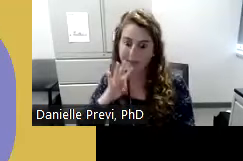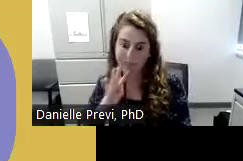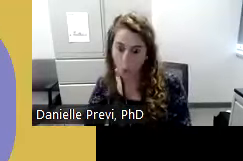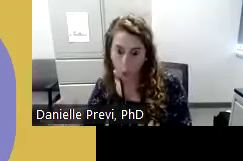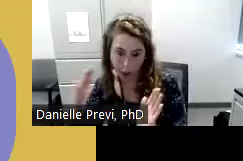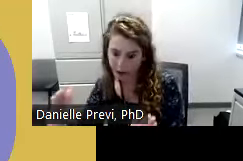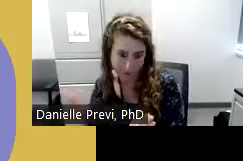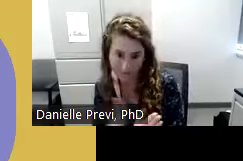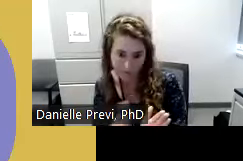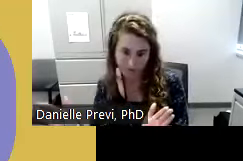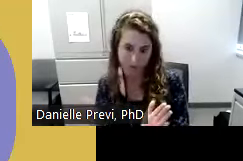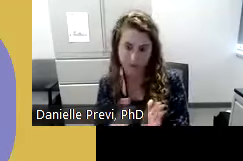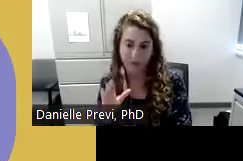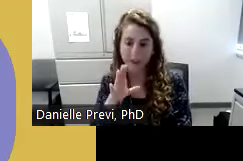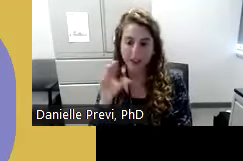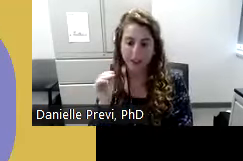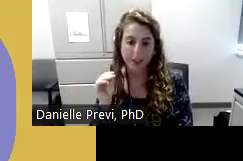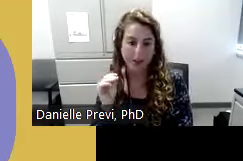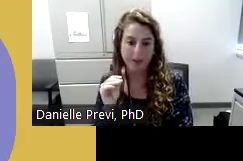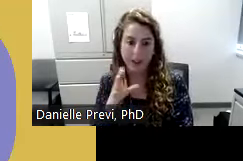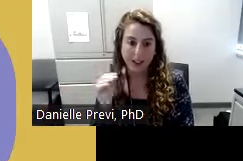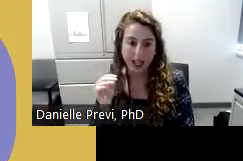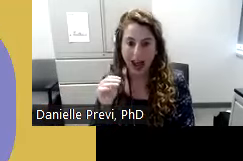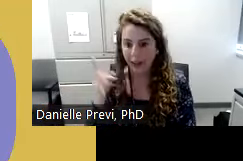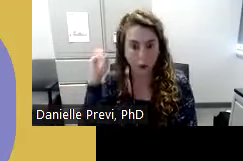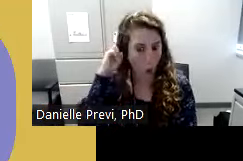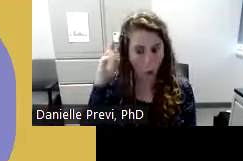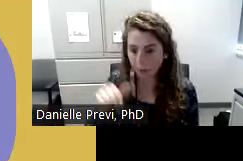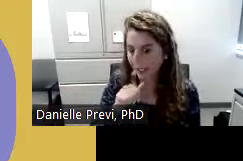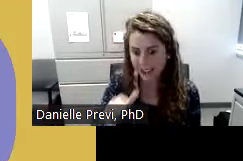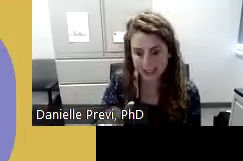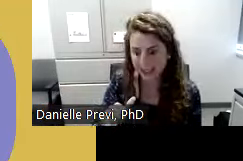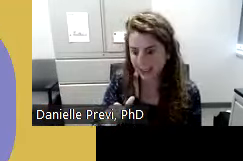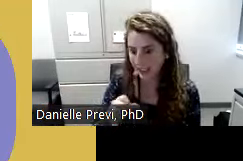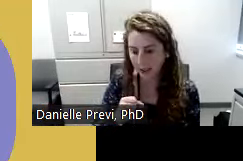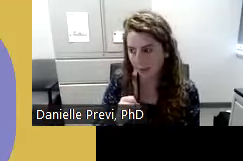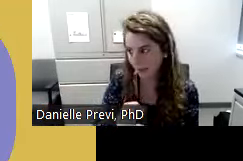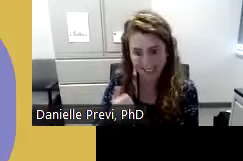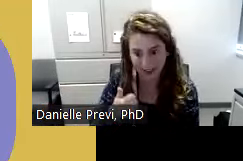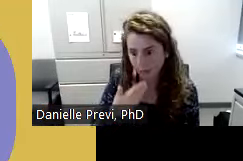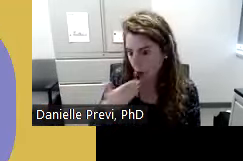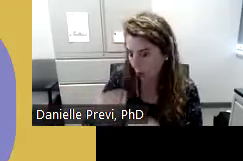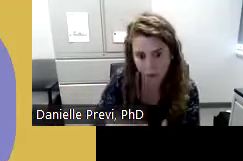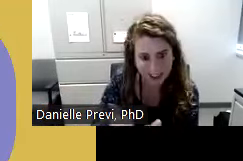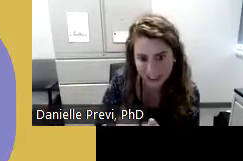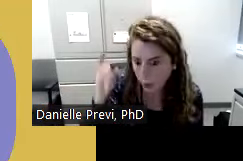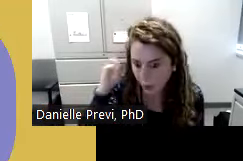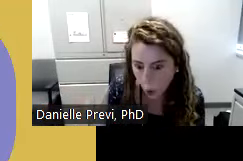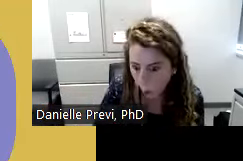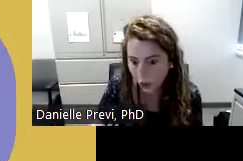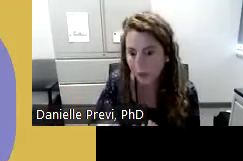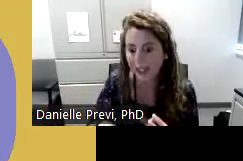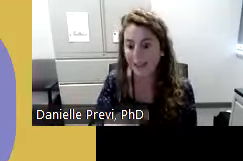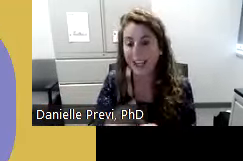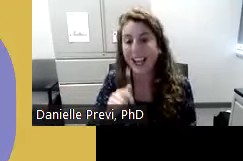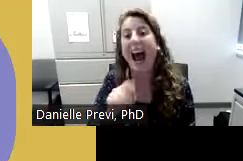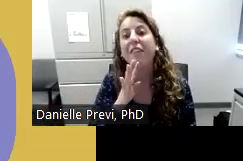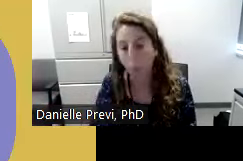that could be six months to four years of age. And then they’re not making good progress with